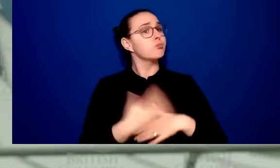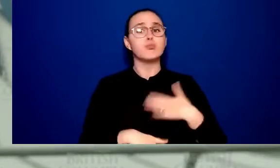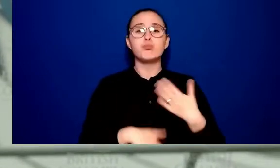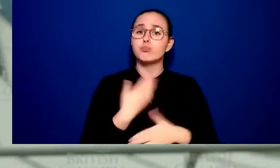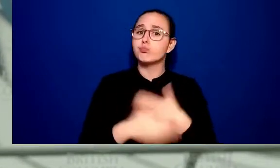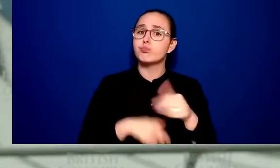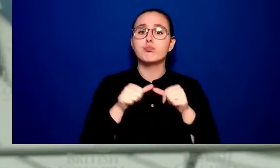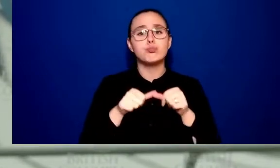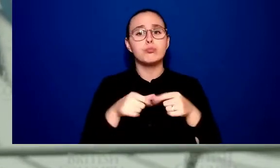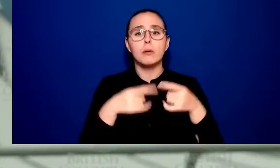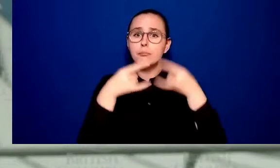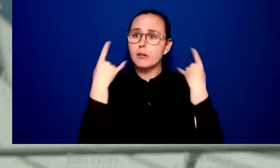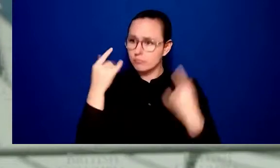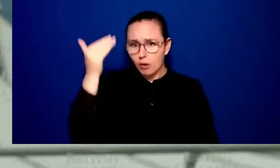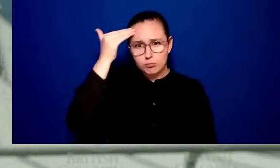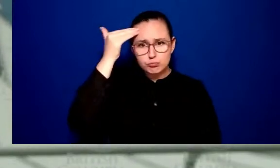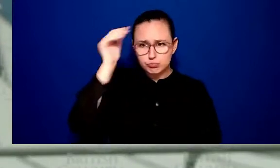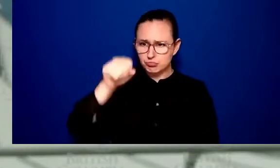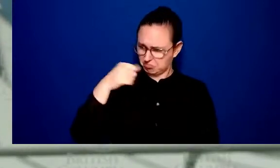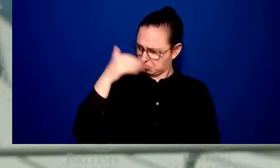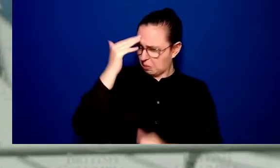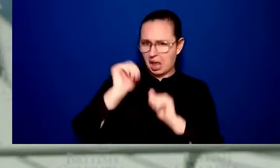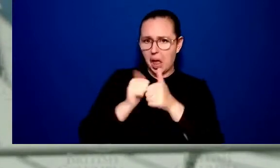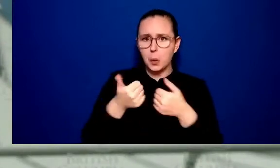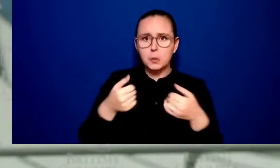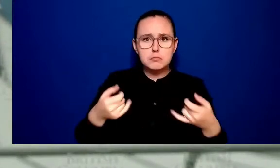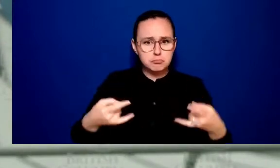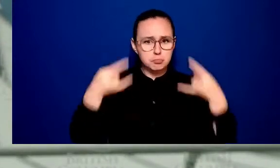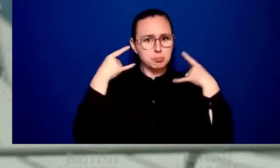down, and that is something that they do to keep themselves safe to keep their families